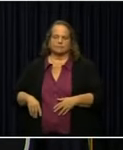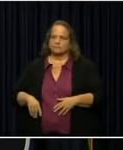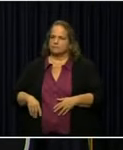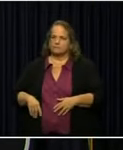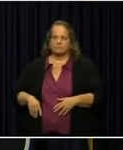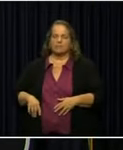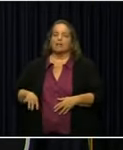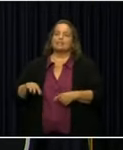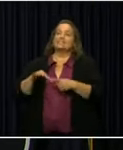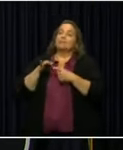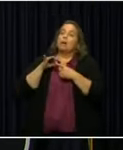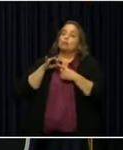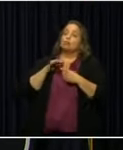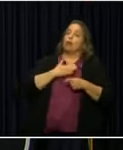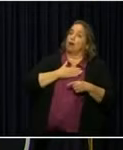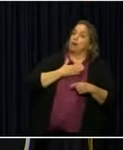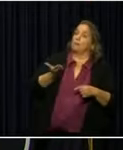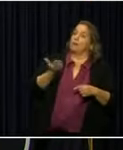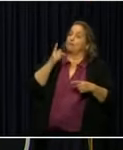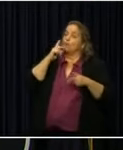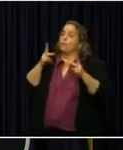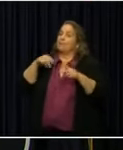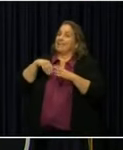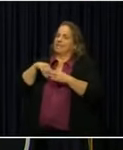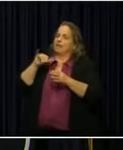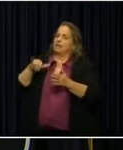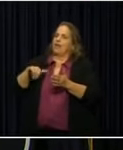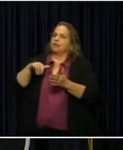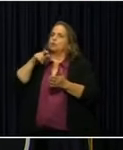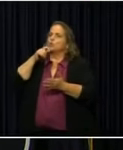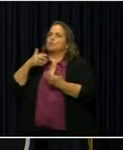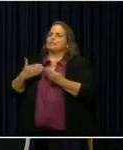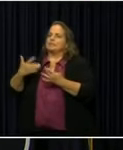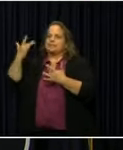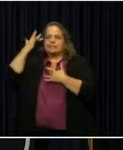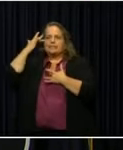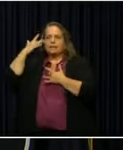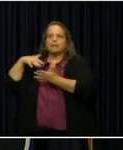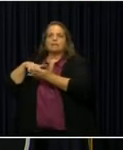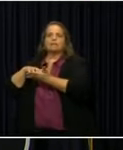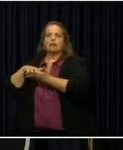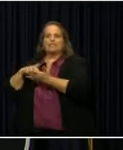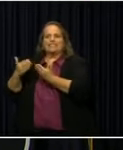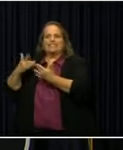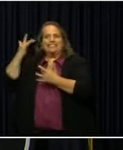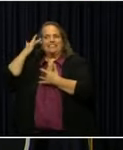CAPACITY. WE'RE GOING TO BE SPENDING SIGNIFICANT DOLLARS FROM THE CARES ACT ON THE CONTACT